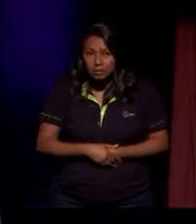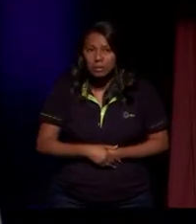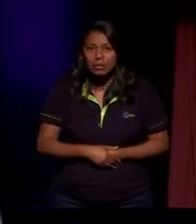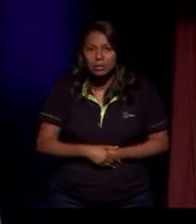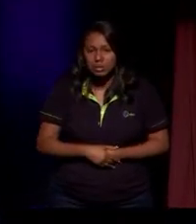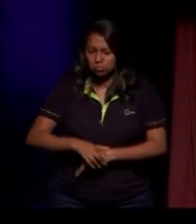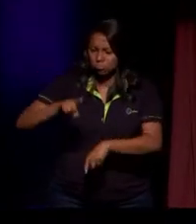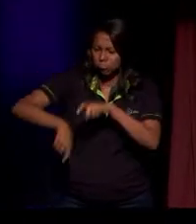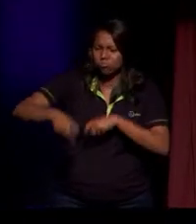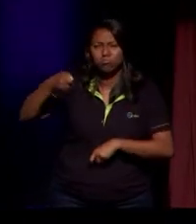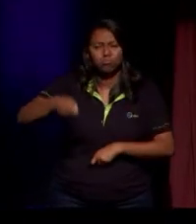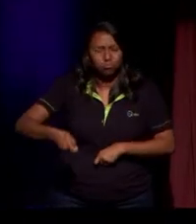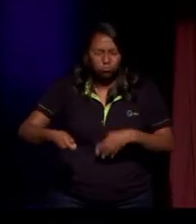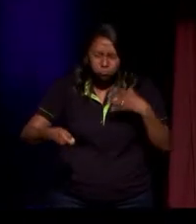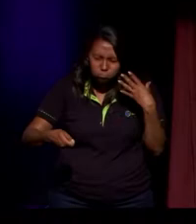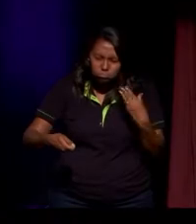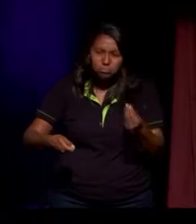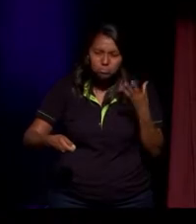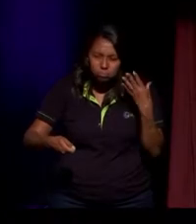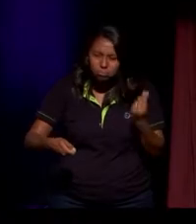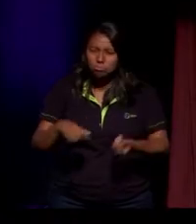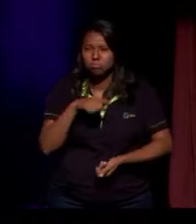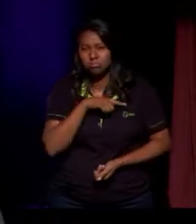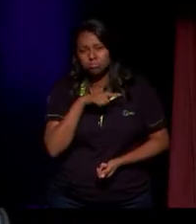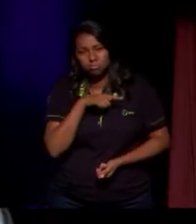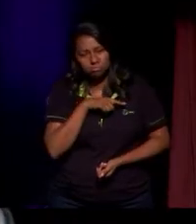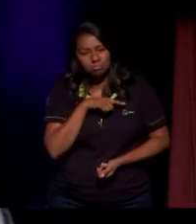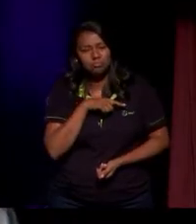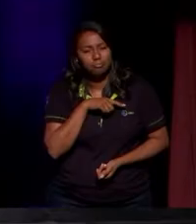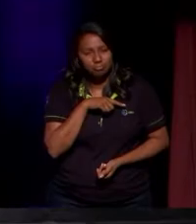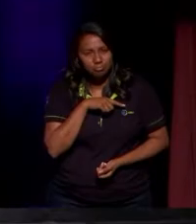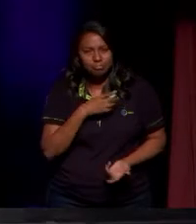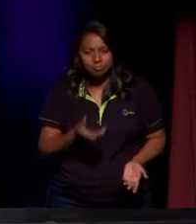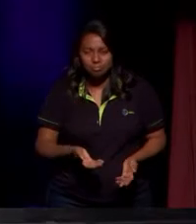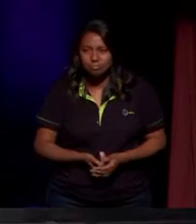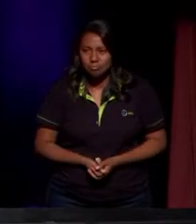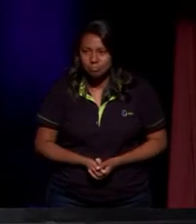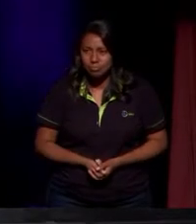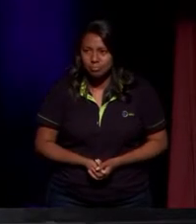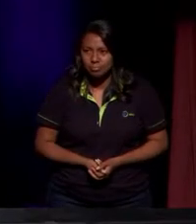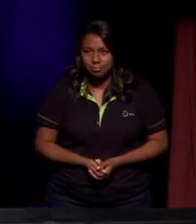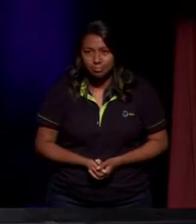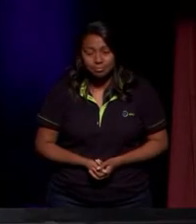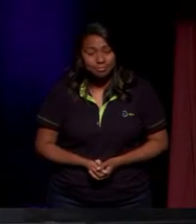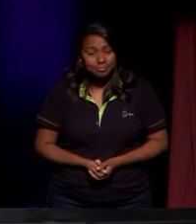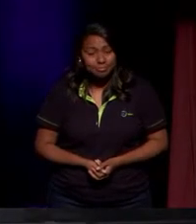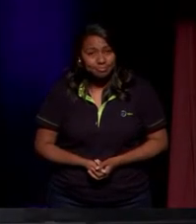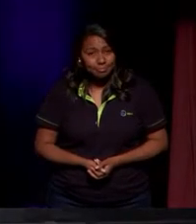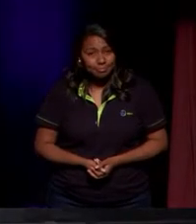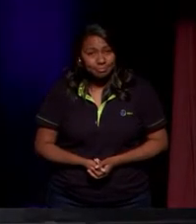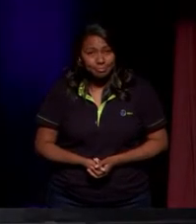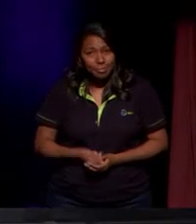are too big, Isabel was talking how it happens in Mozambique,